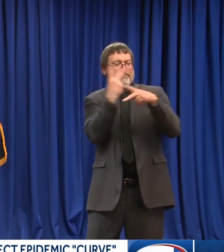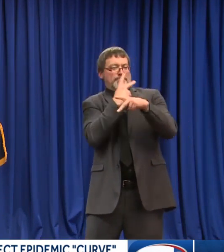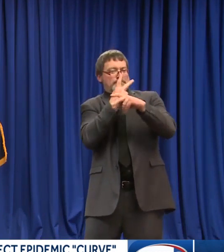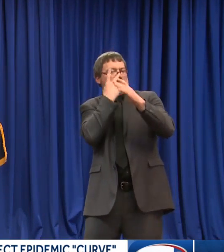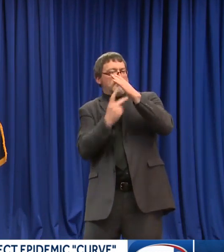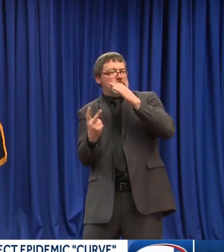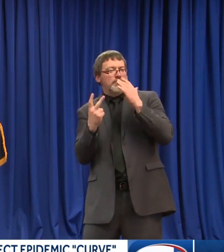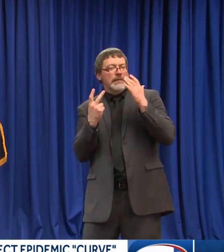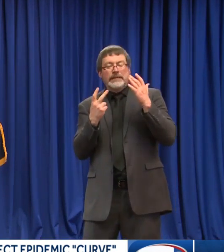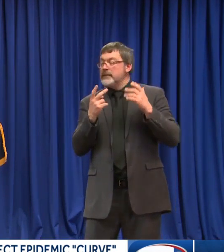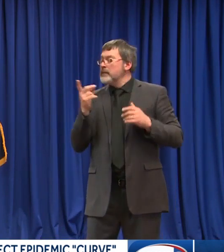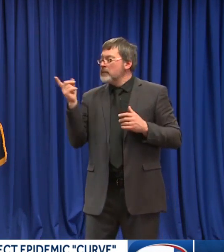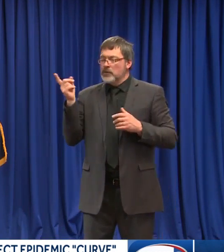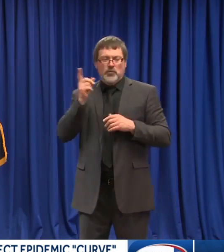CURVE IN NEW HAMPSHIRE.